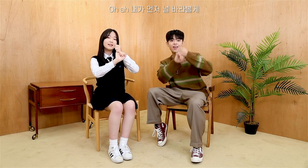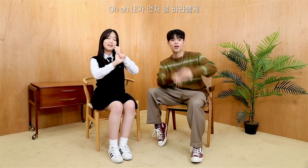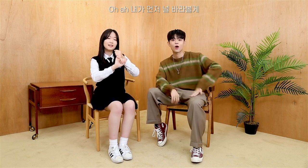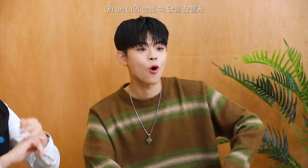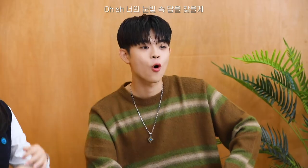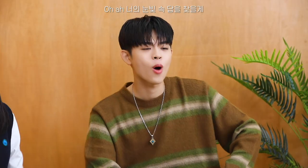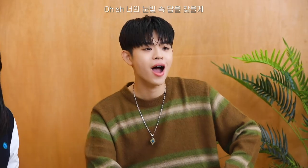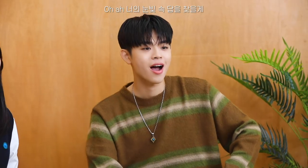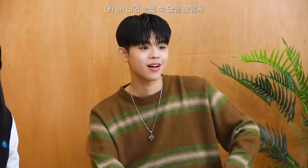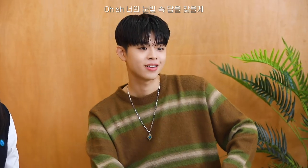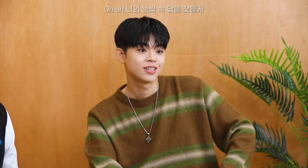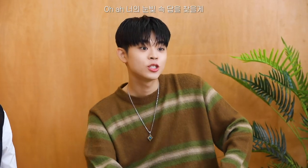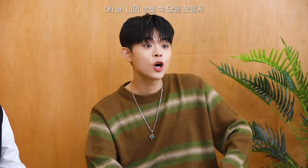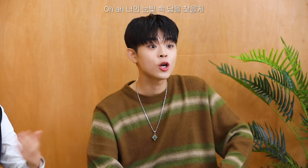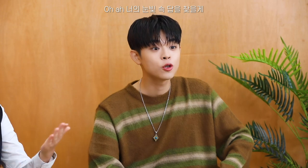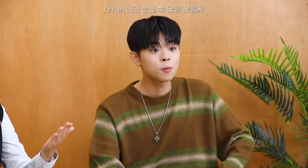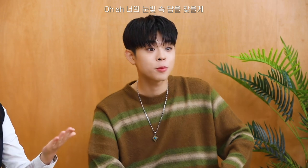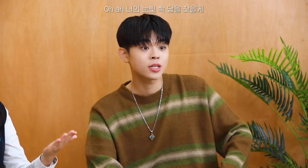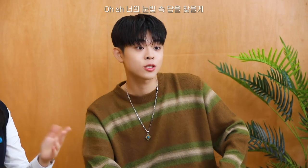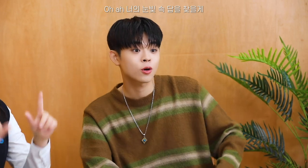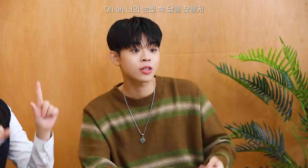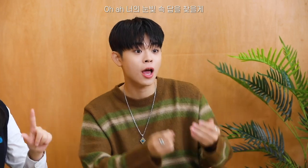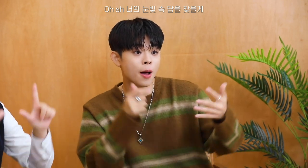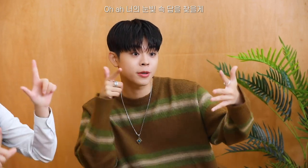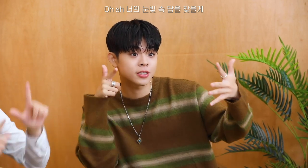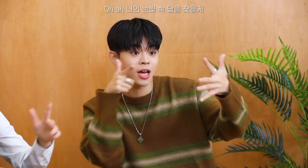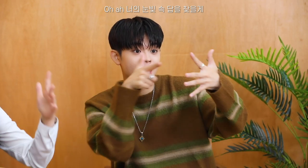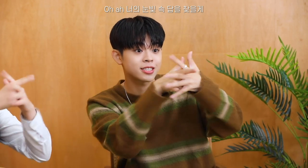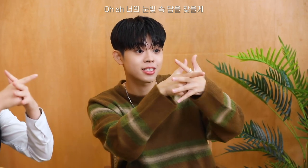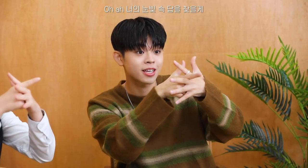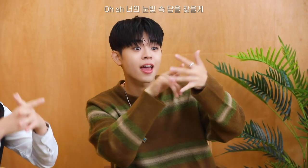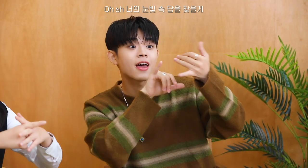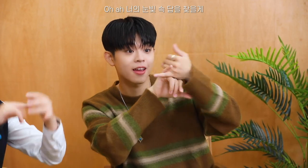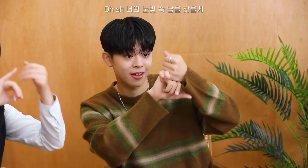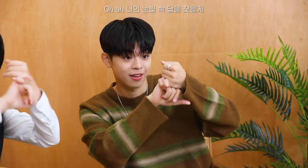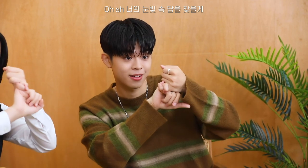Oh ah I'll find the answer in your eyes